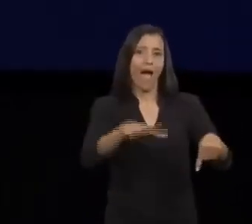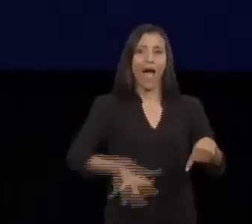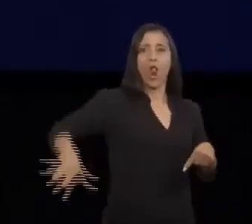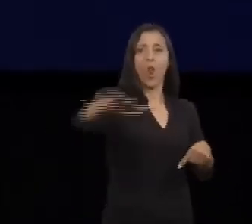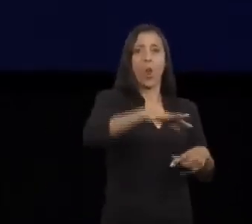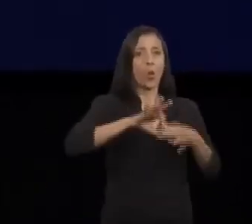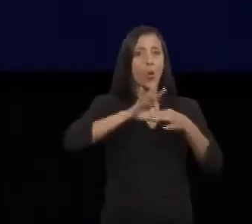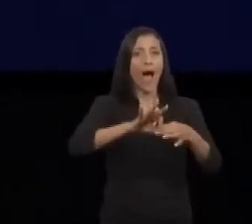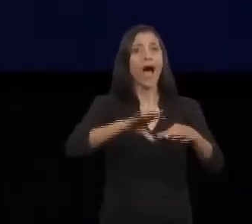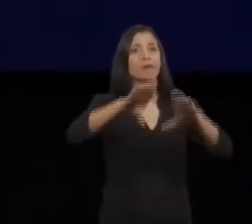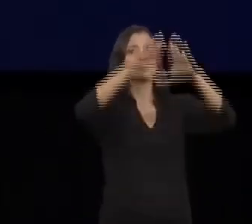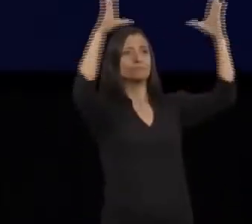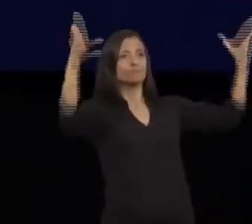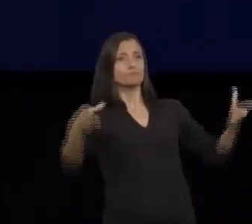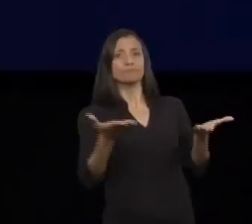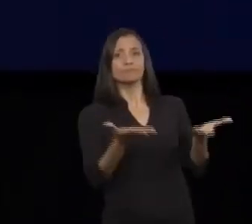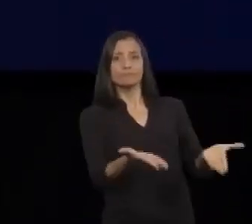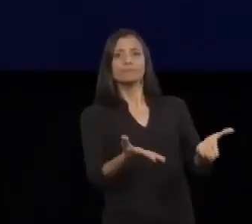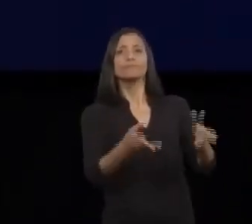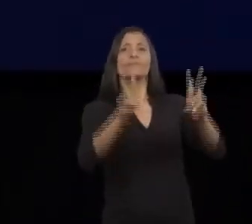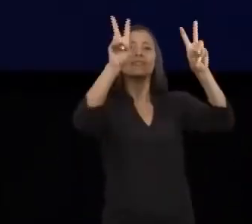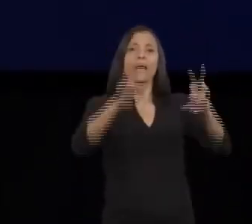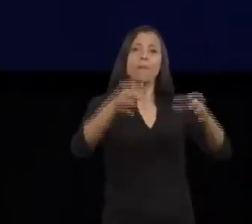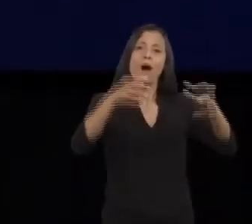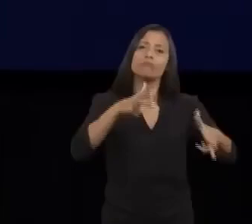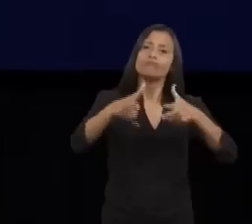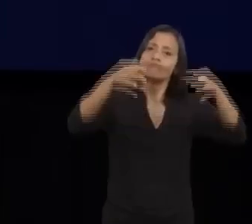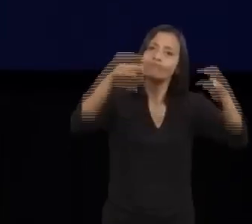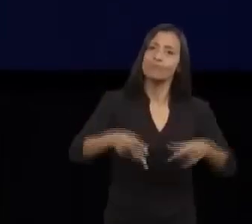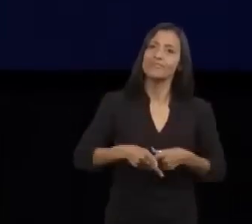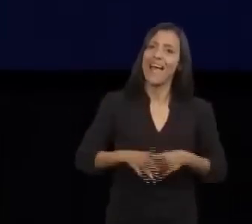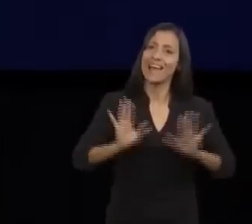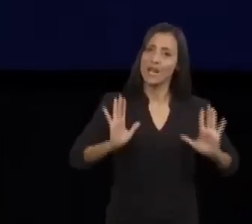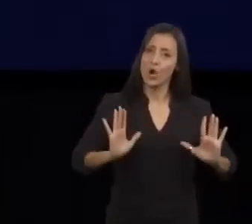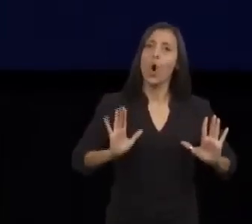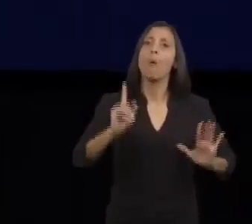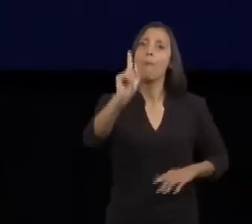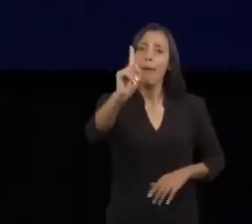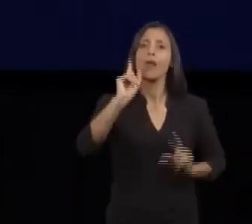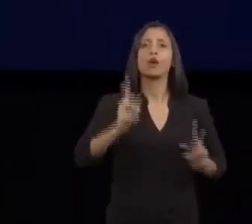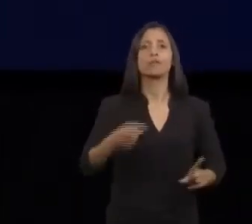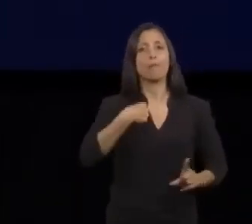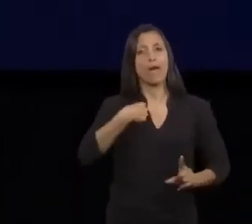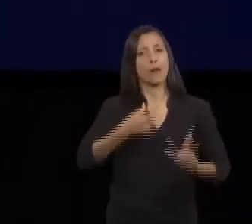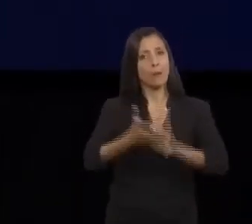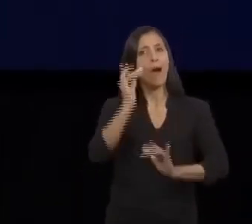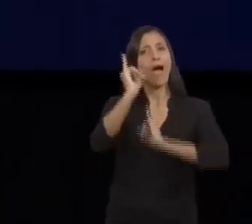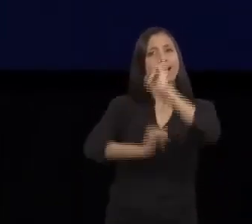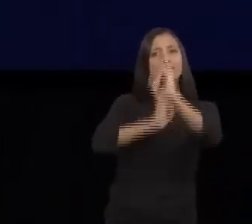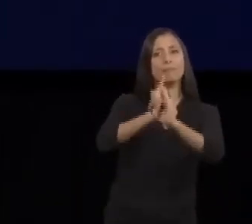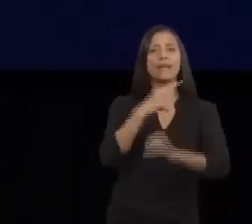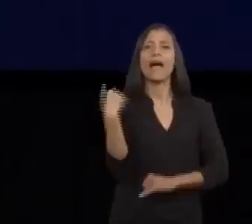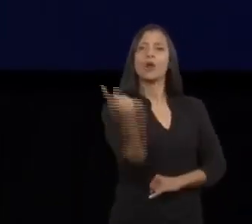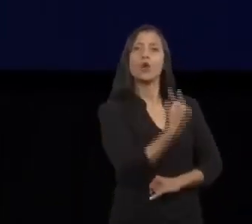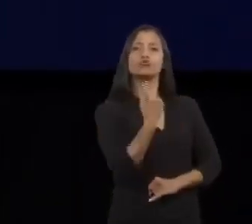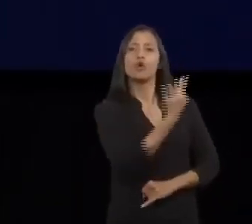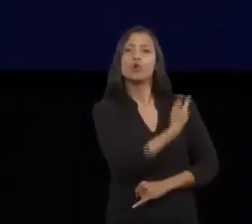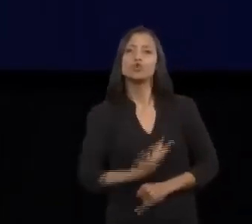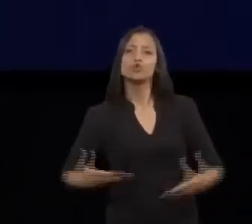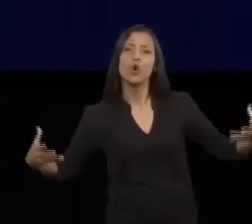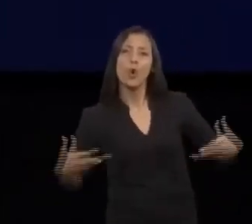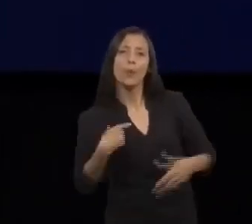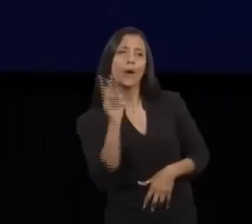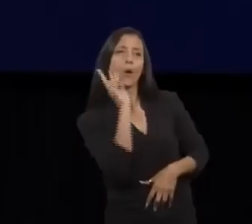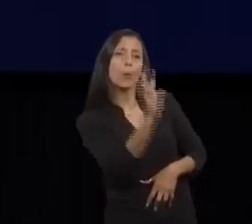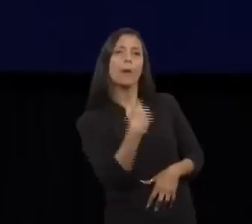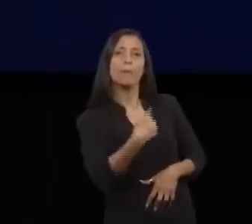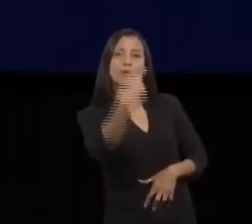which is a technical auditorium, and I will be explaining how we see the issue of the interest rate.